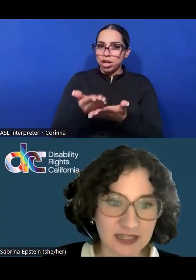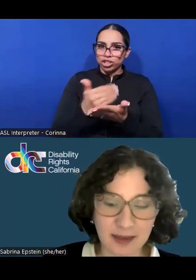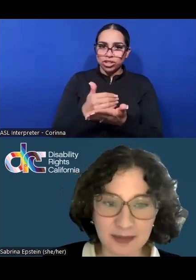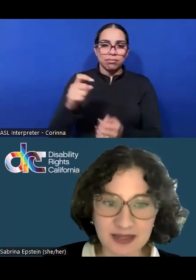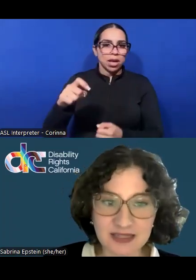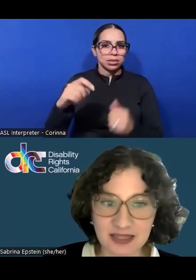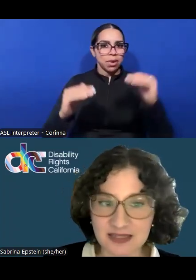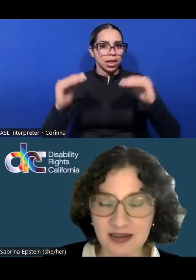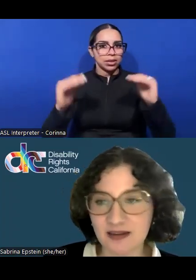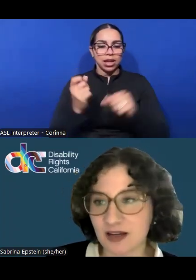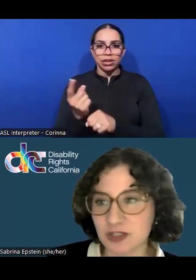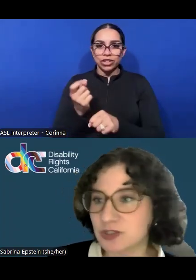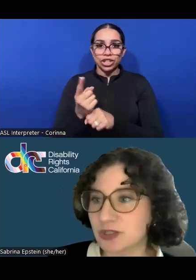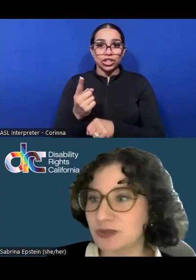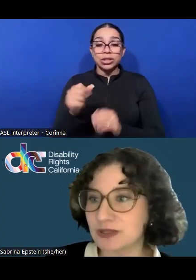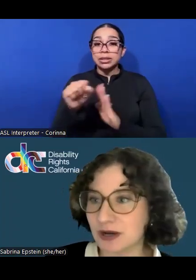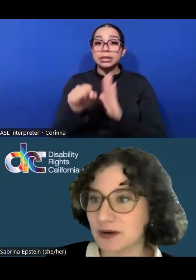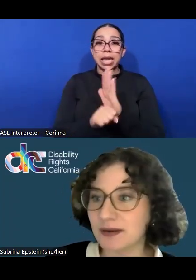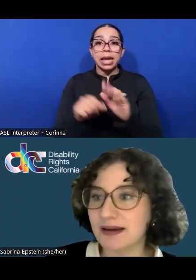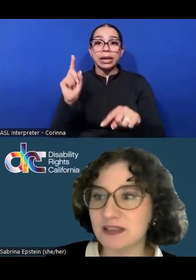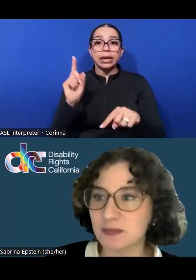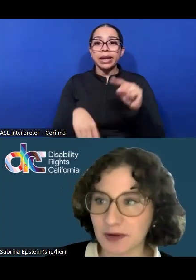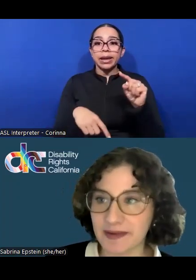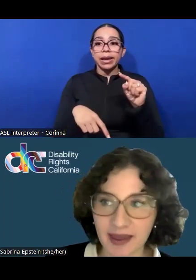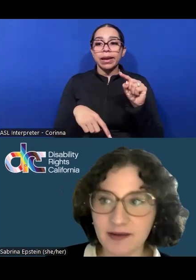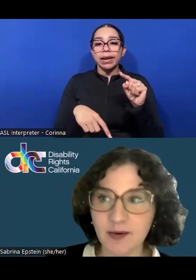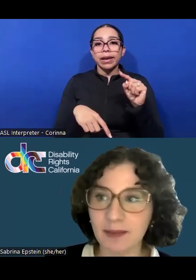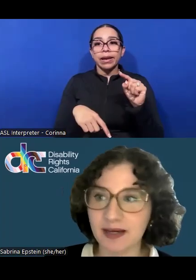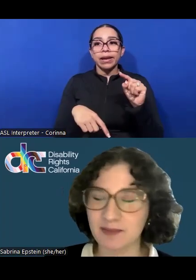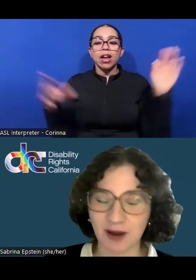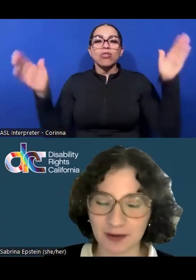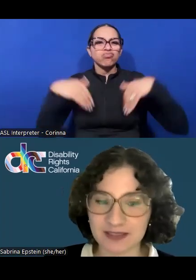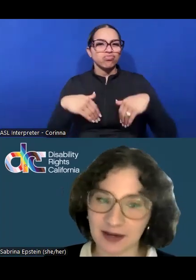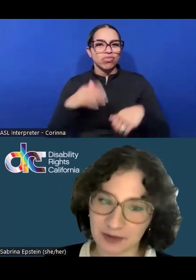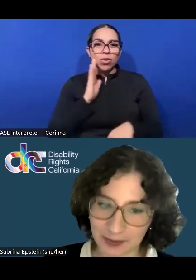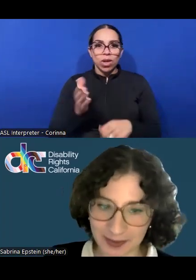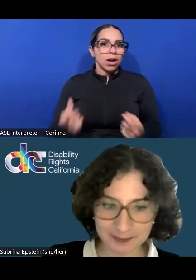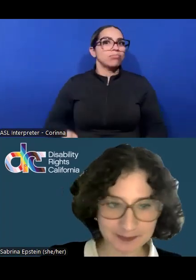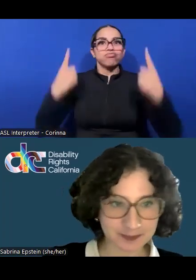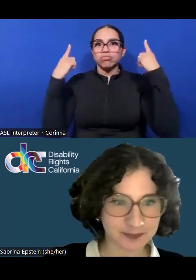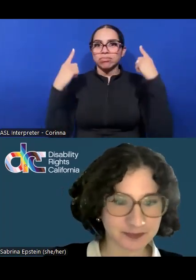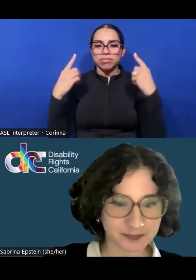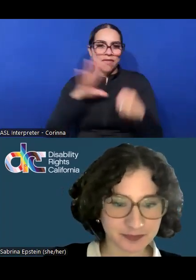That means that the state cannot just choose to go into more debt or make up dollars out of nowhere.